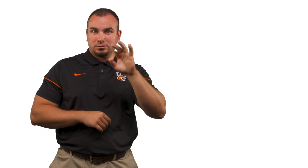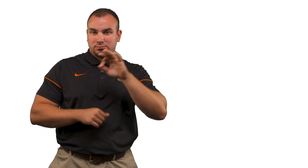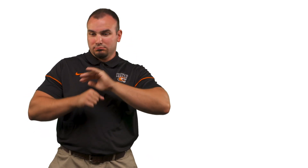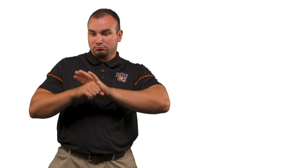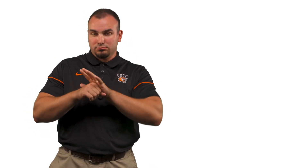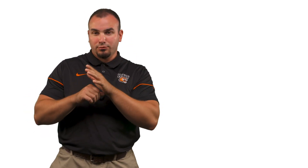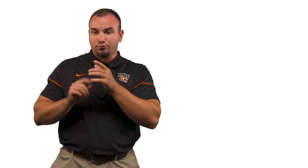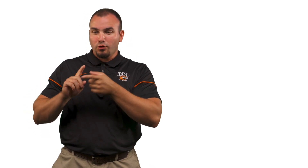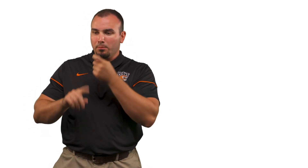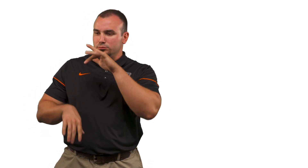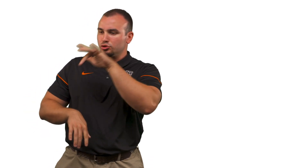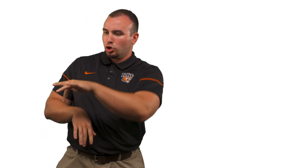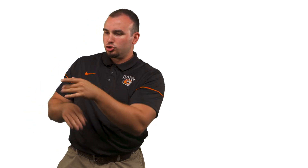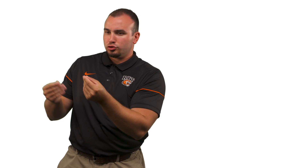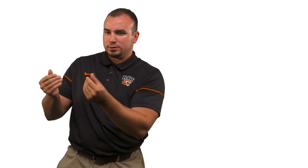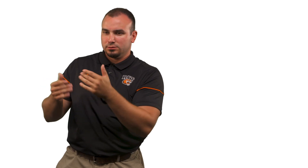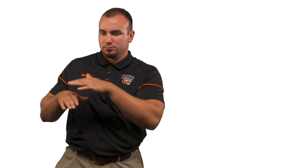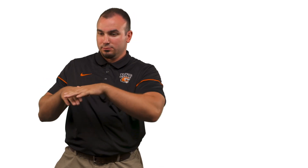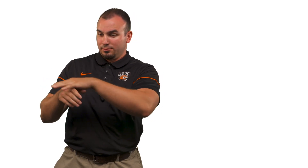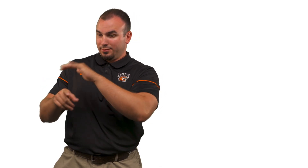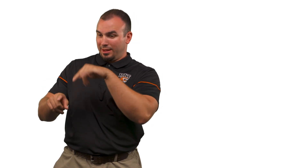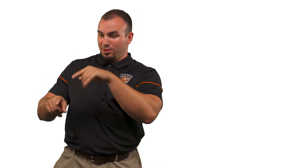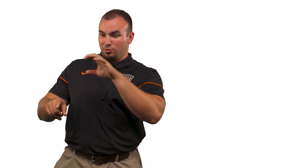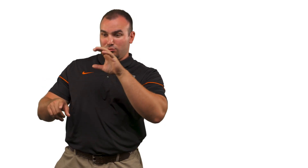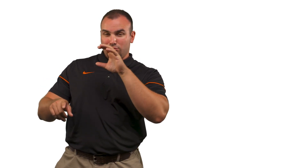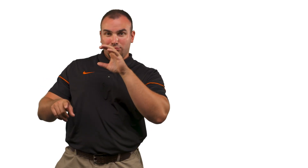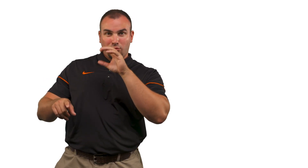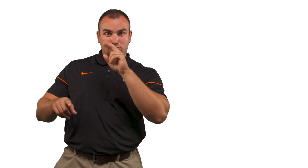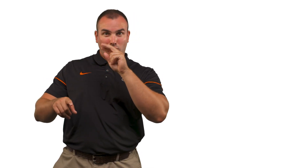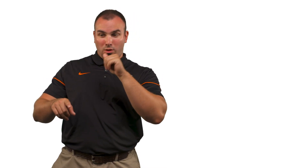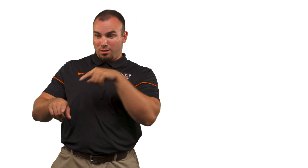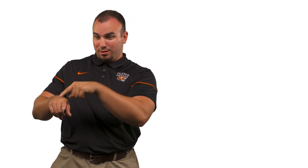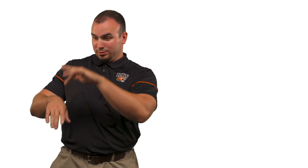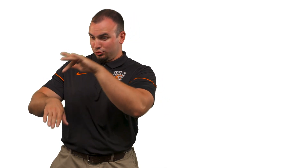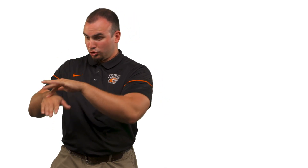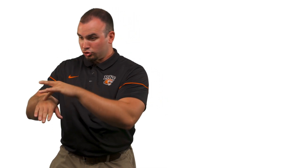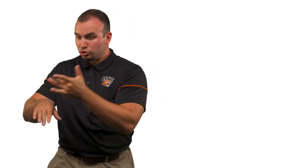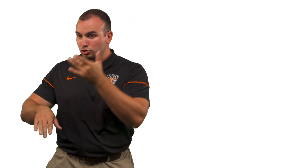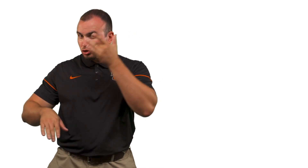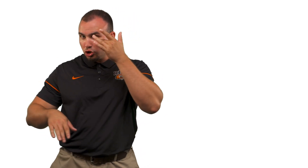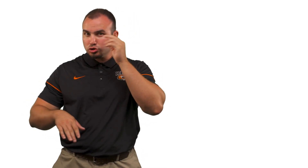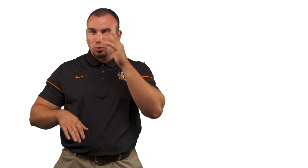It may be possible to get COVID-19 by touching a surface that has the virus on it, then touching